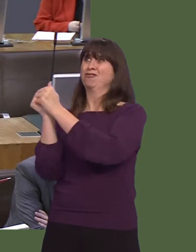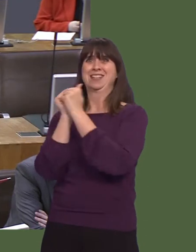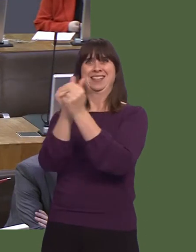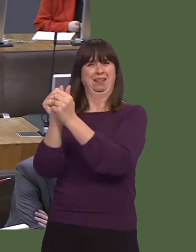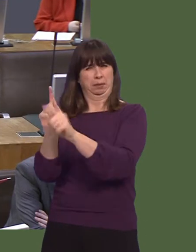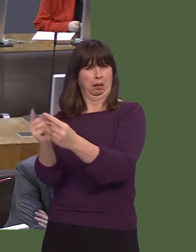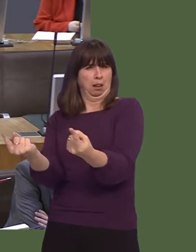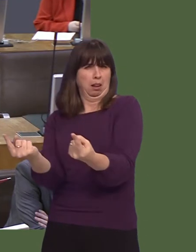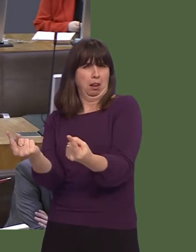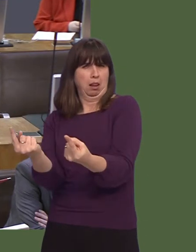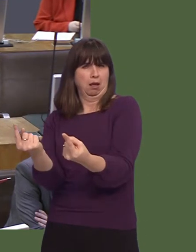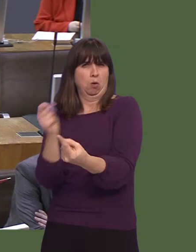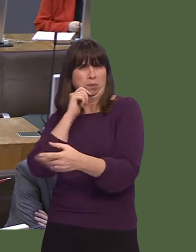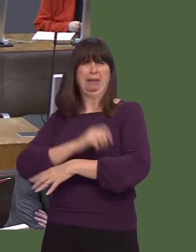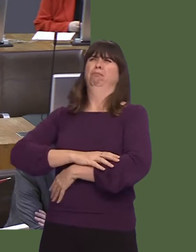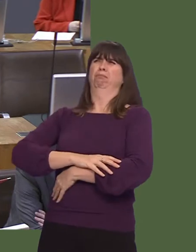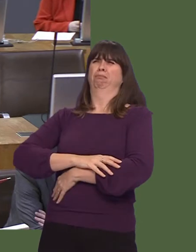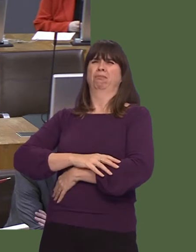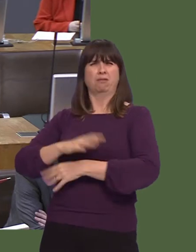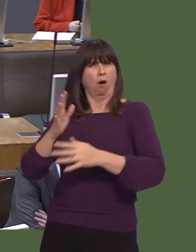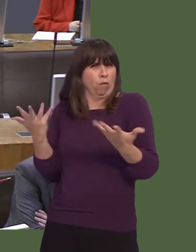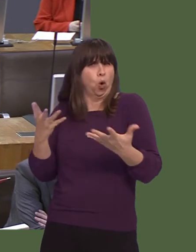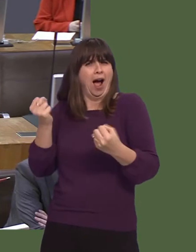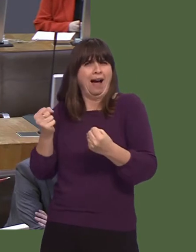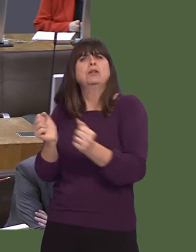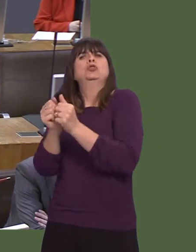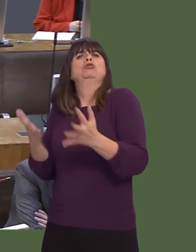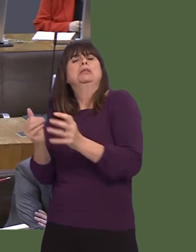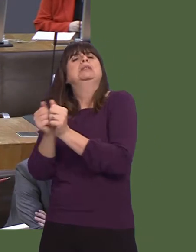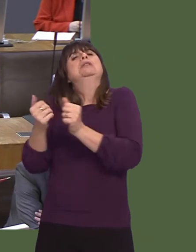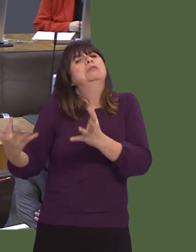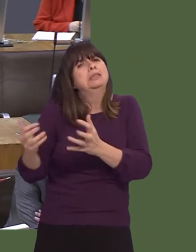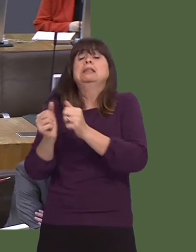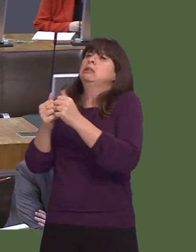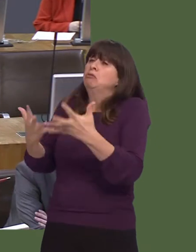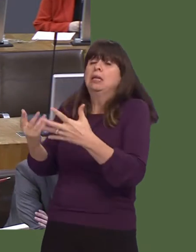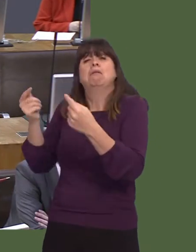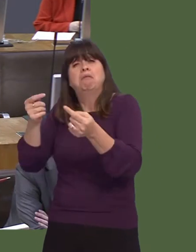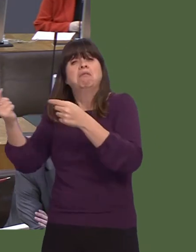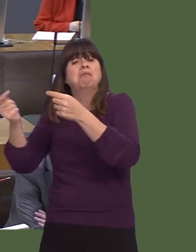be very odd if a Cabinet was in place where people were in a position where they didn't